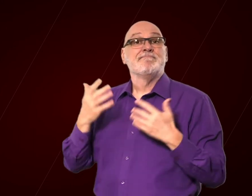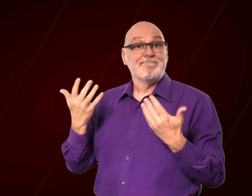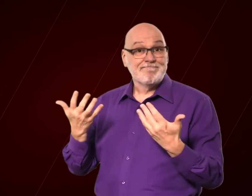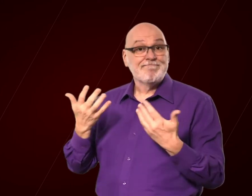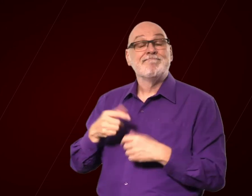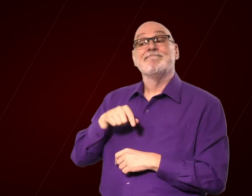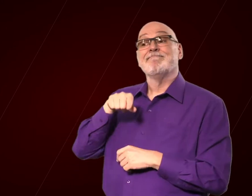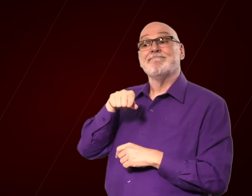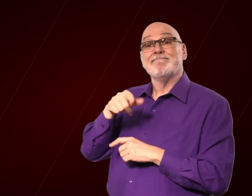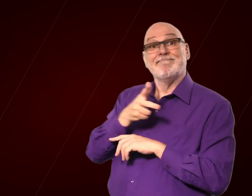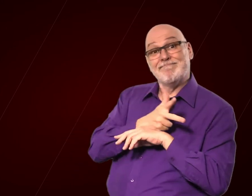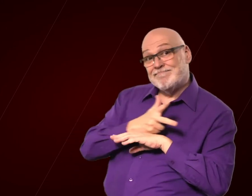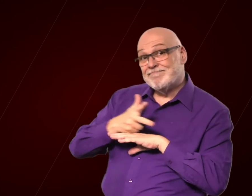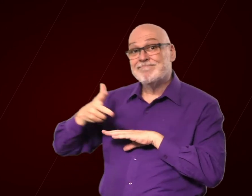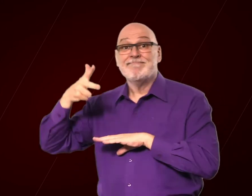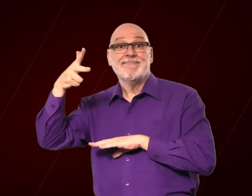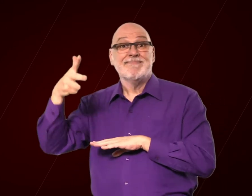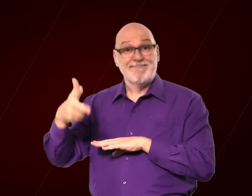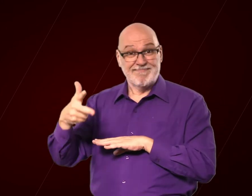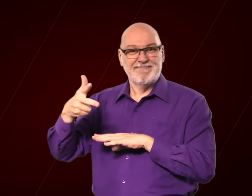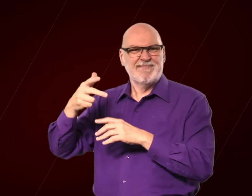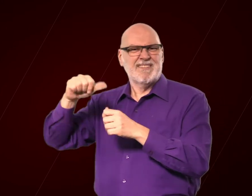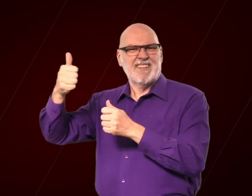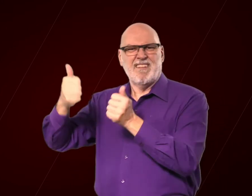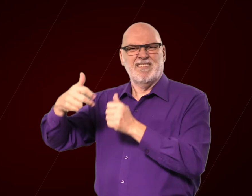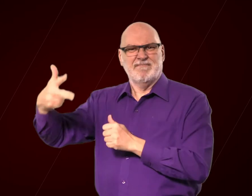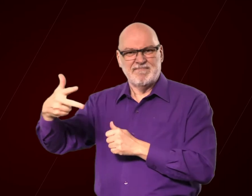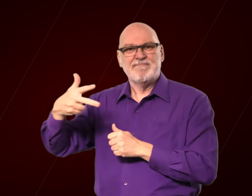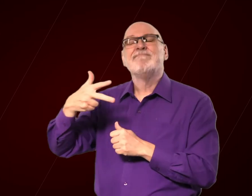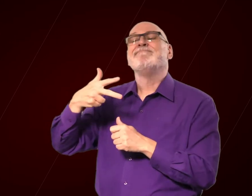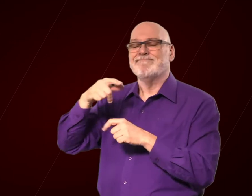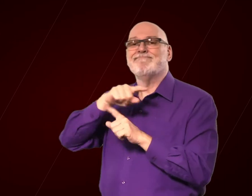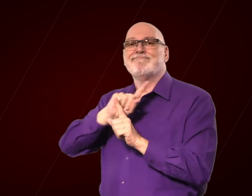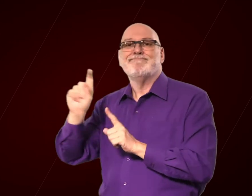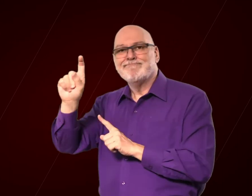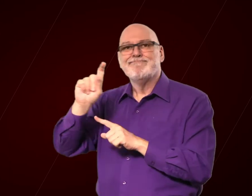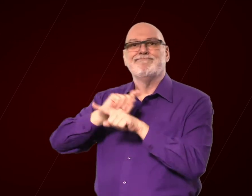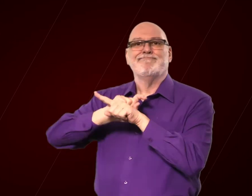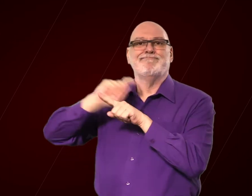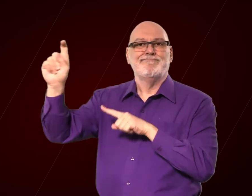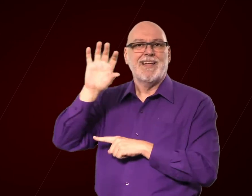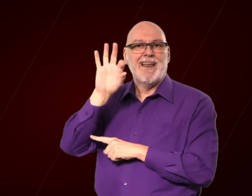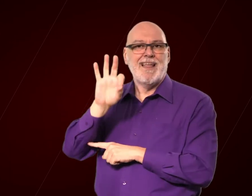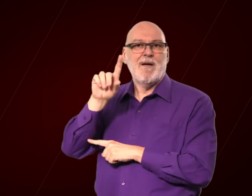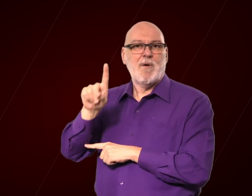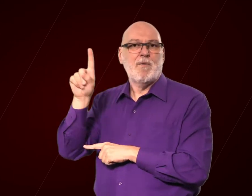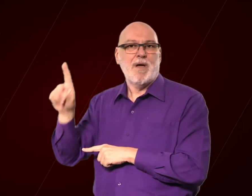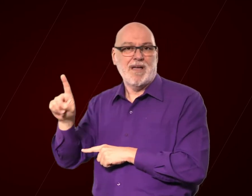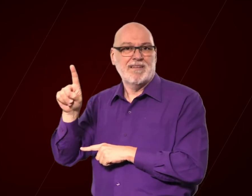He asked a nearby vehicle passing by to call 911